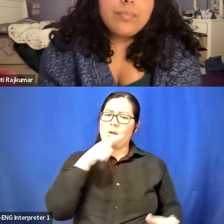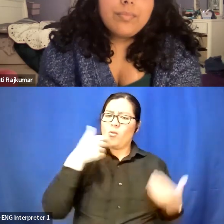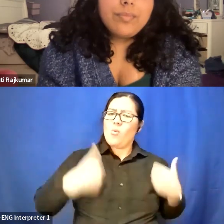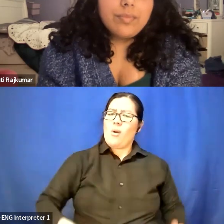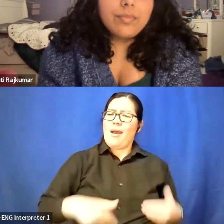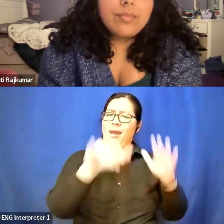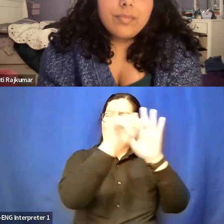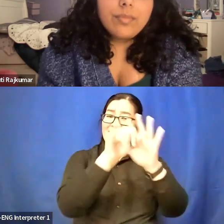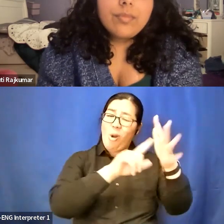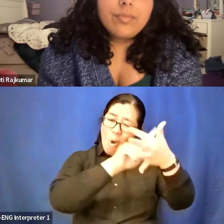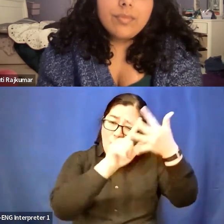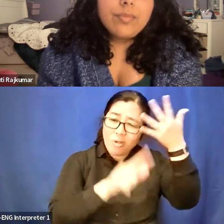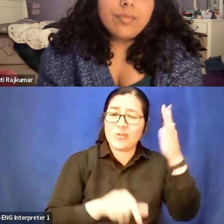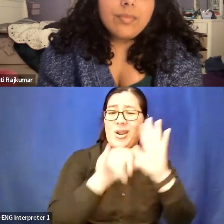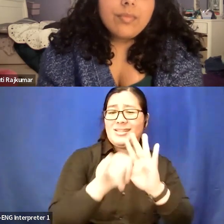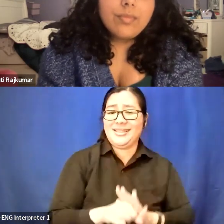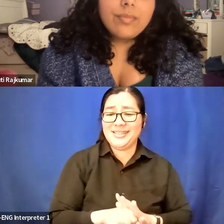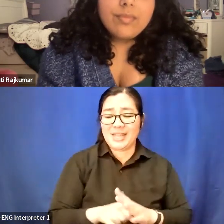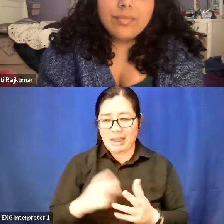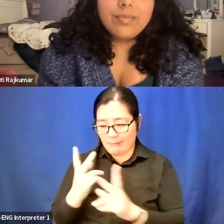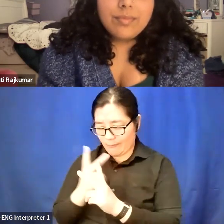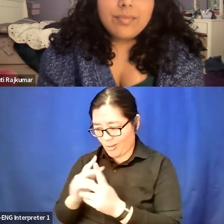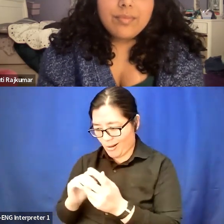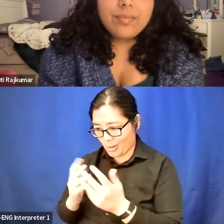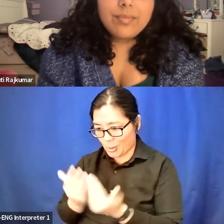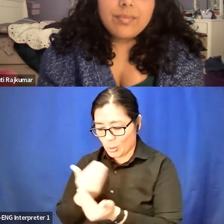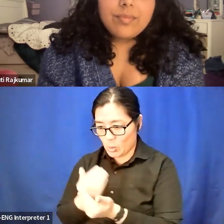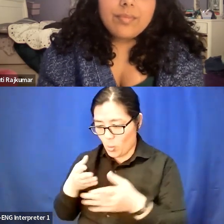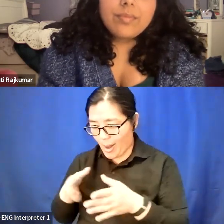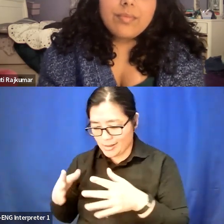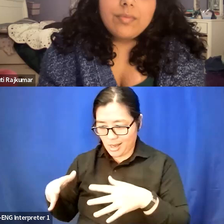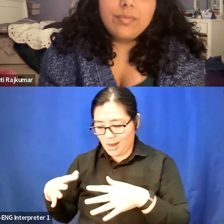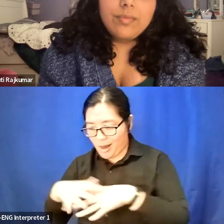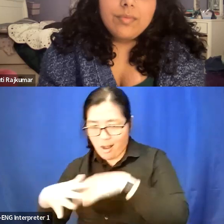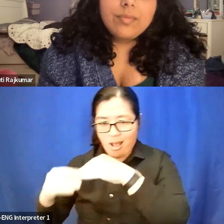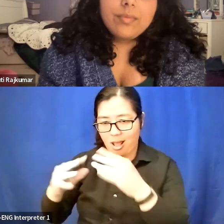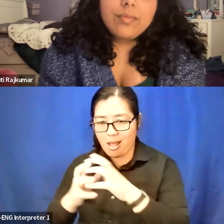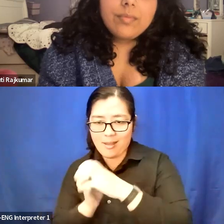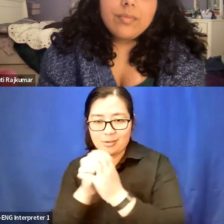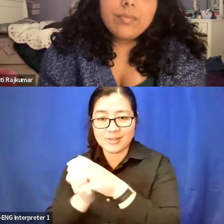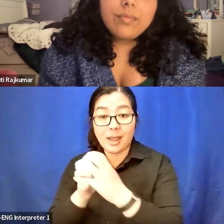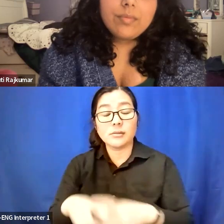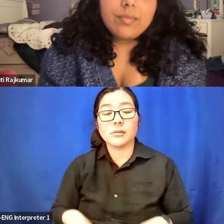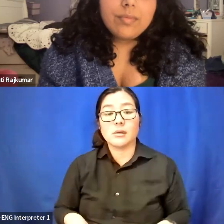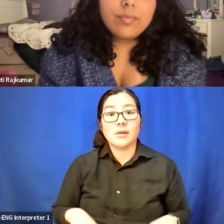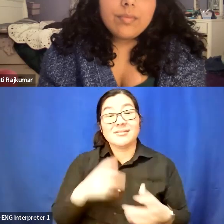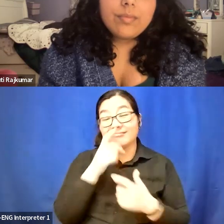and also like learning the new ways they intersect, but that's really interesting, Melissa, and I can definitely relate to the, again,